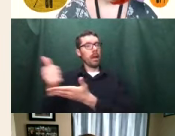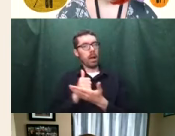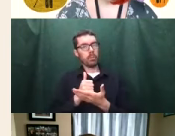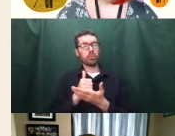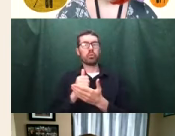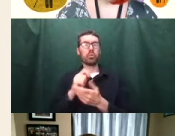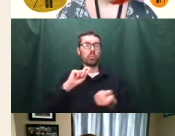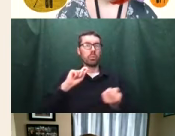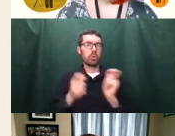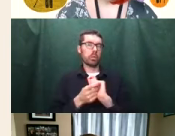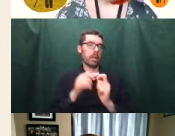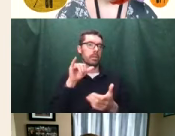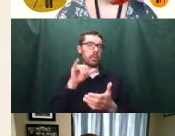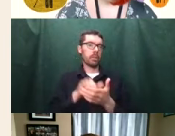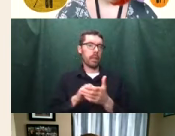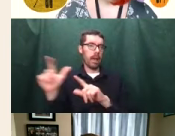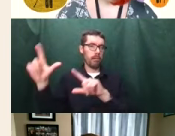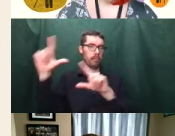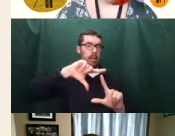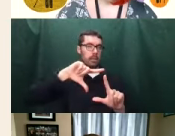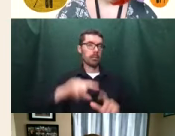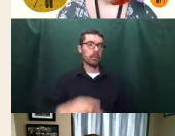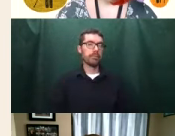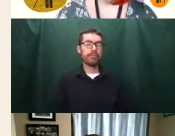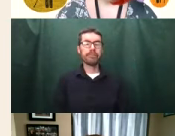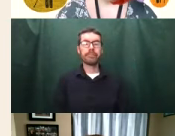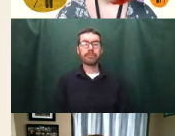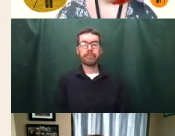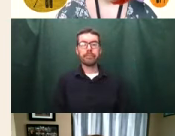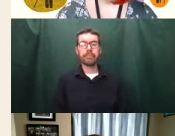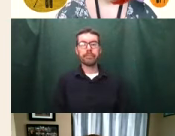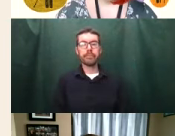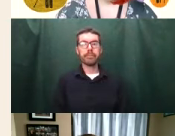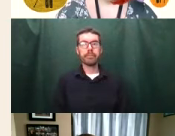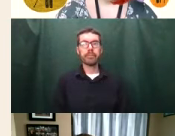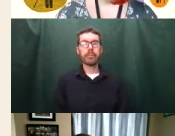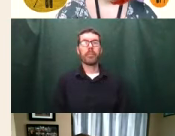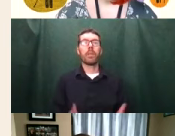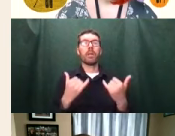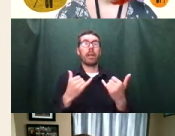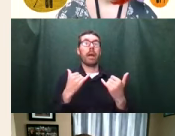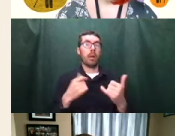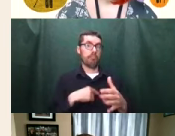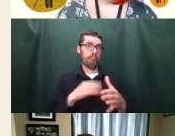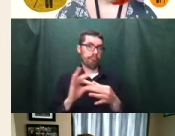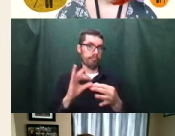to the forefront. So I want to bring up the pandemic, because I think there's so much